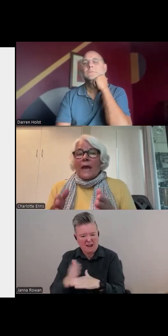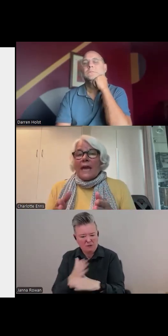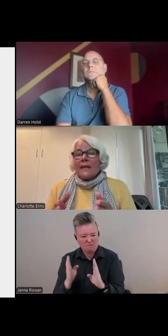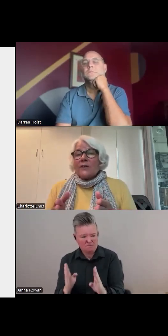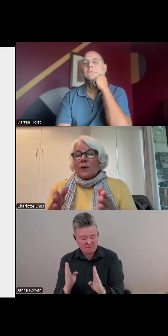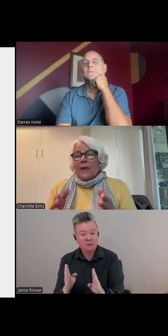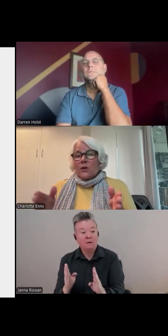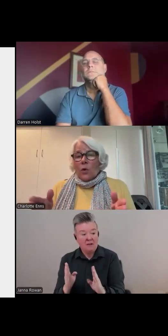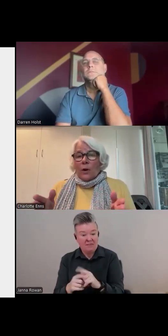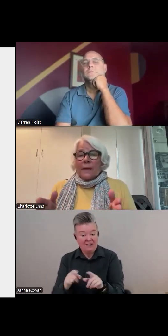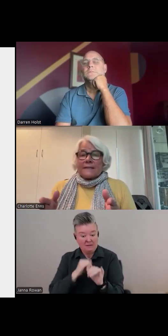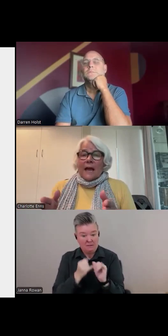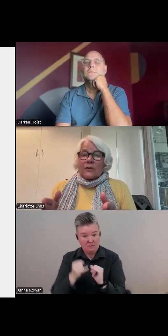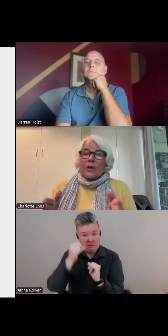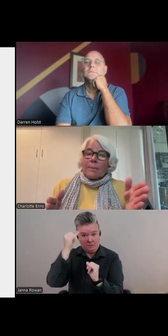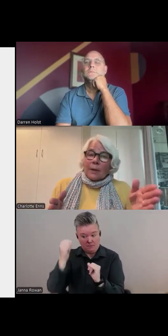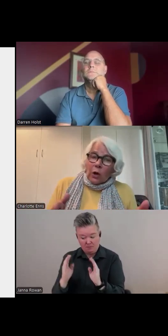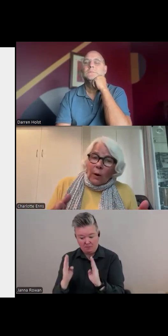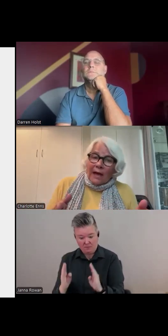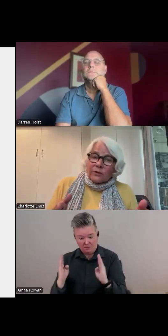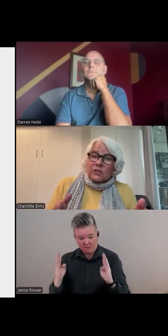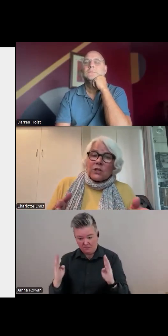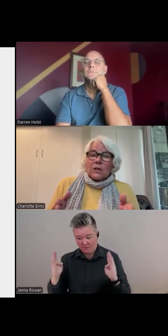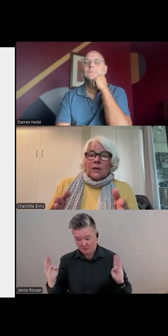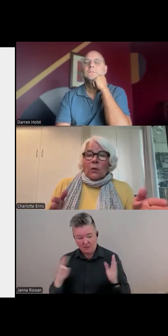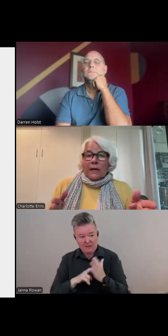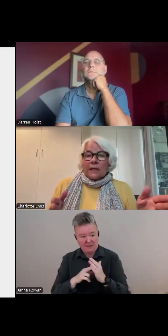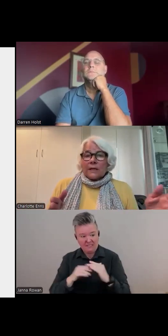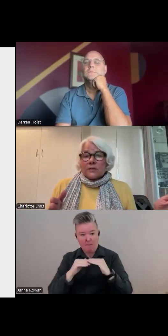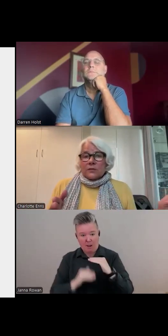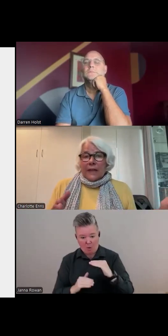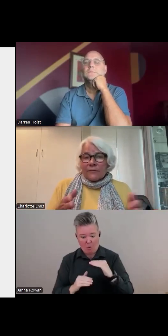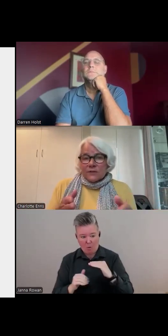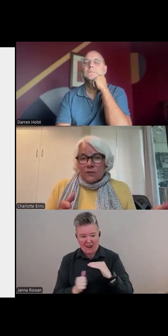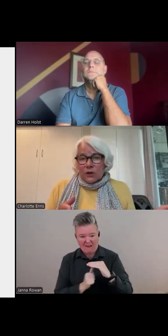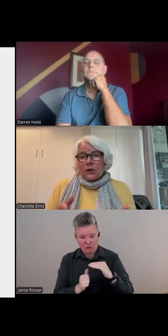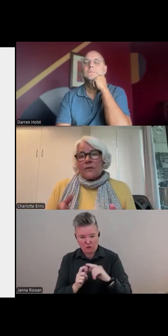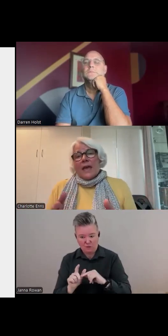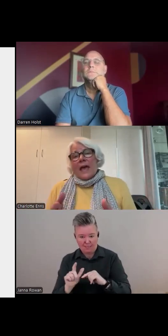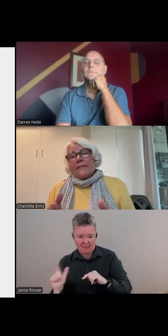away from that norm, it's either below average going to the left of the curve